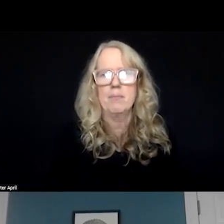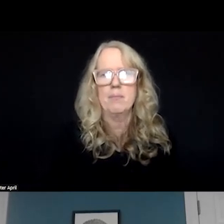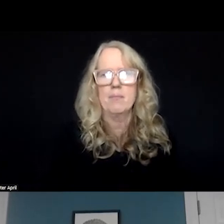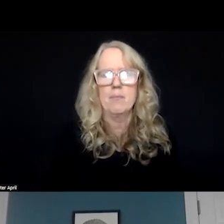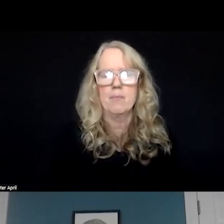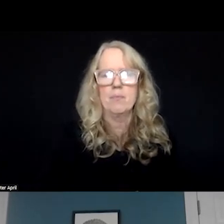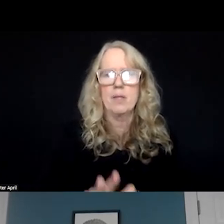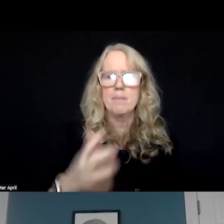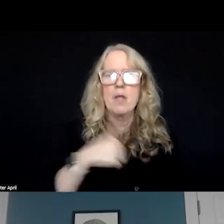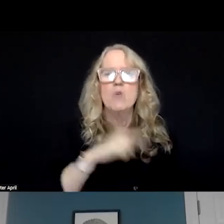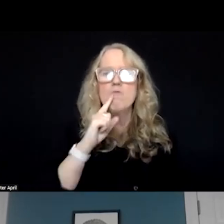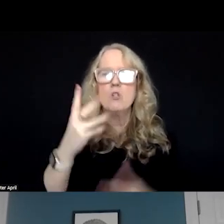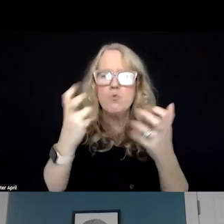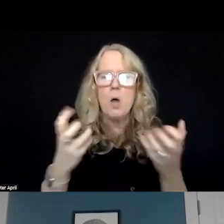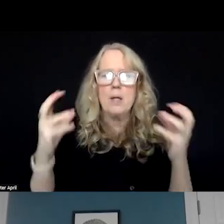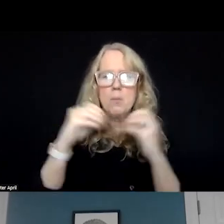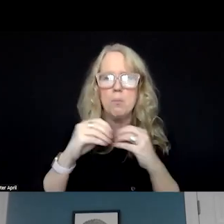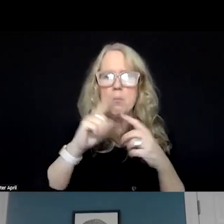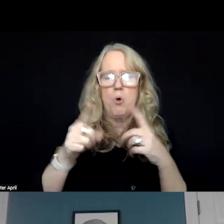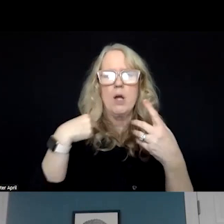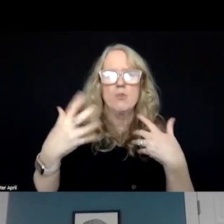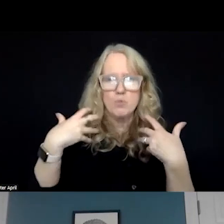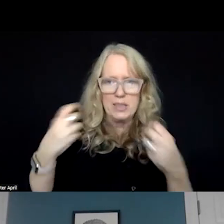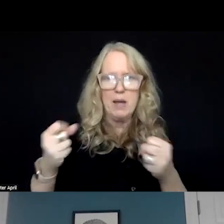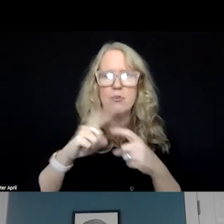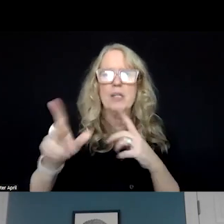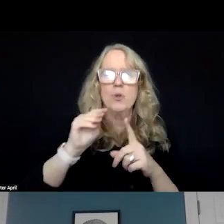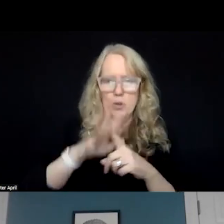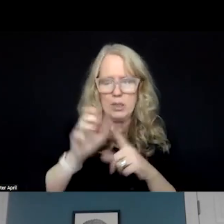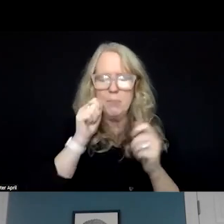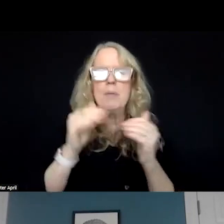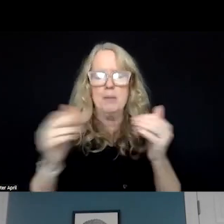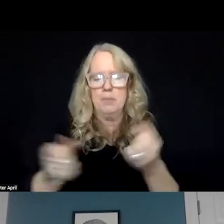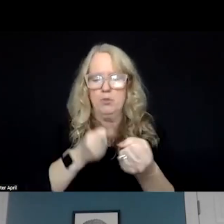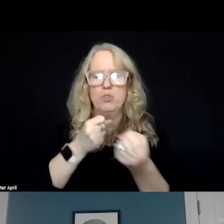WANTED MORE PEER ORIENTATION AND SUPPORT INFUSED.